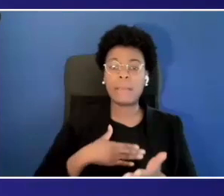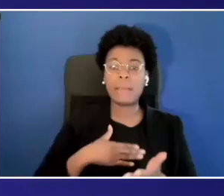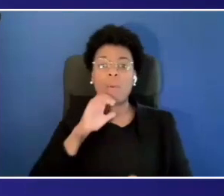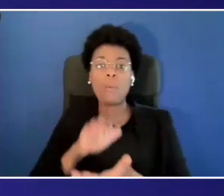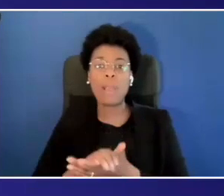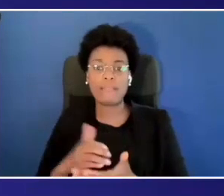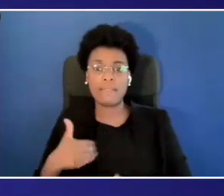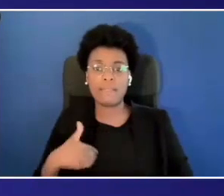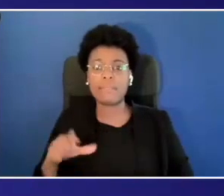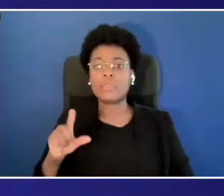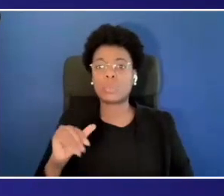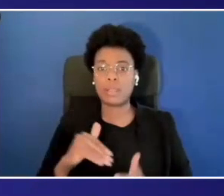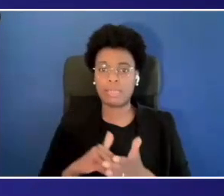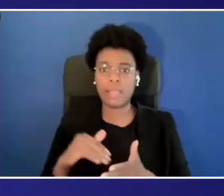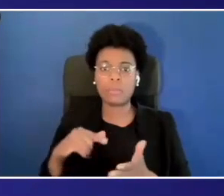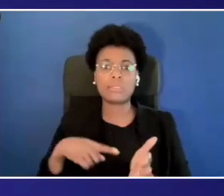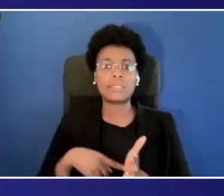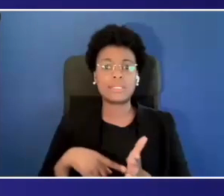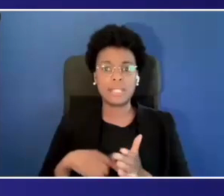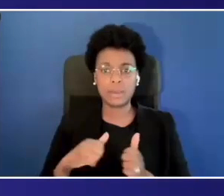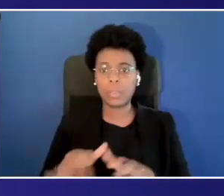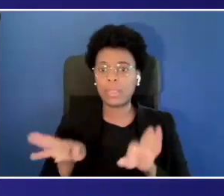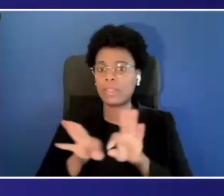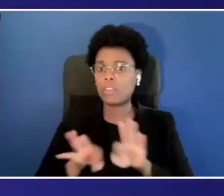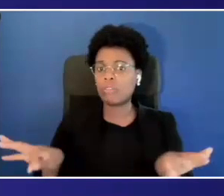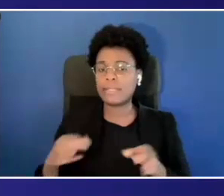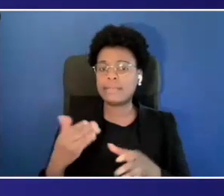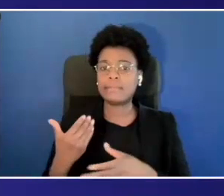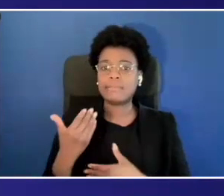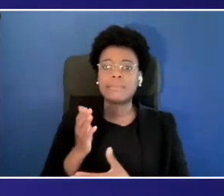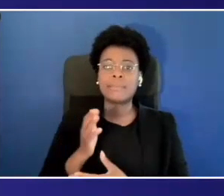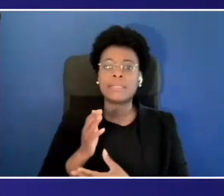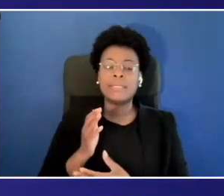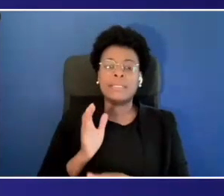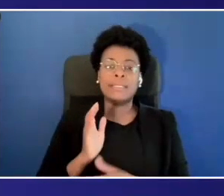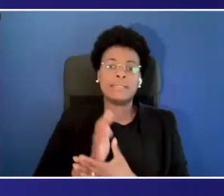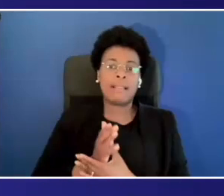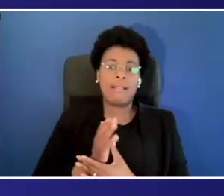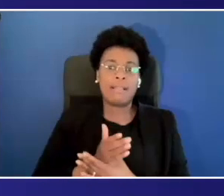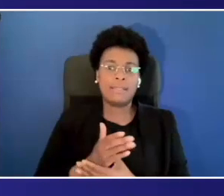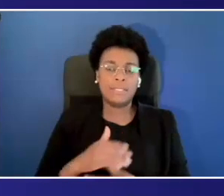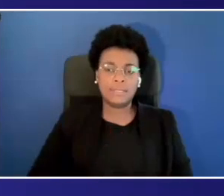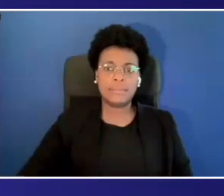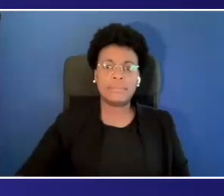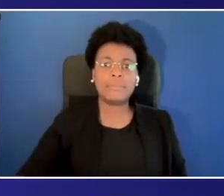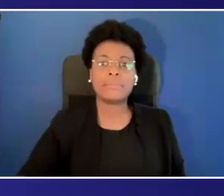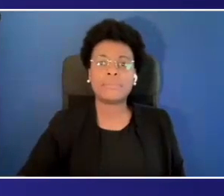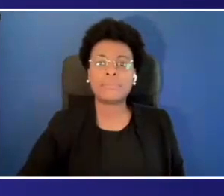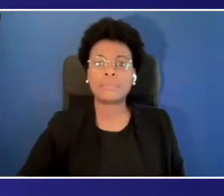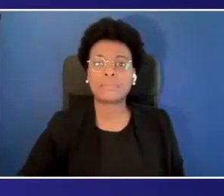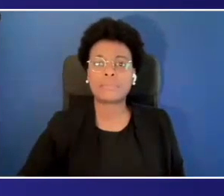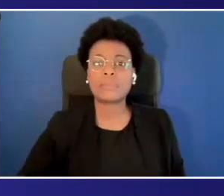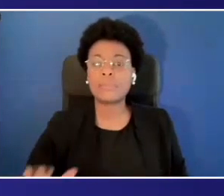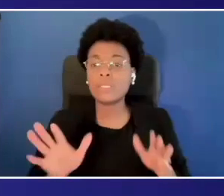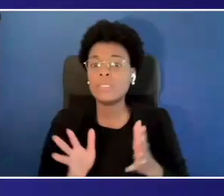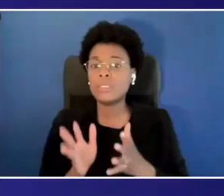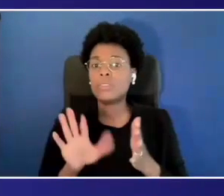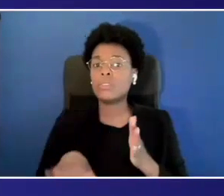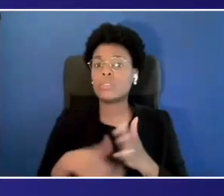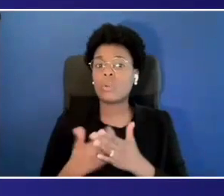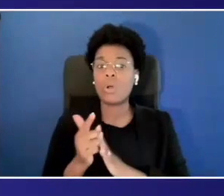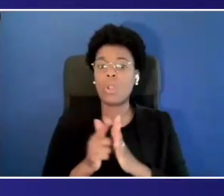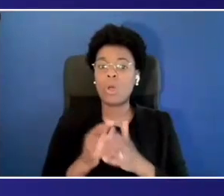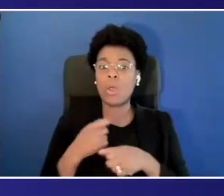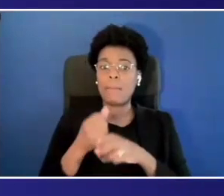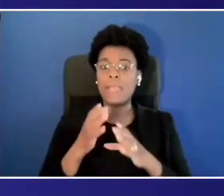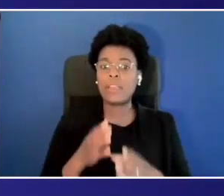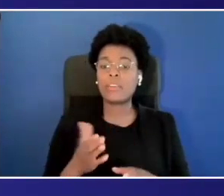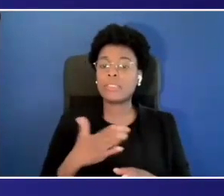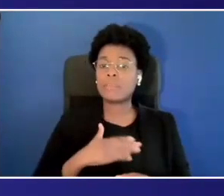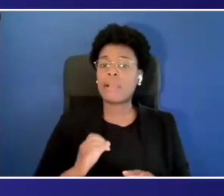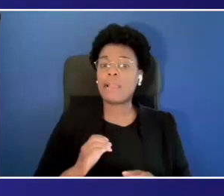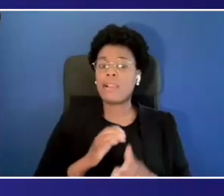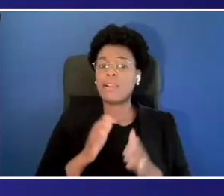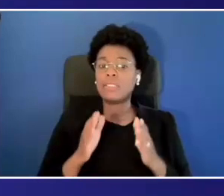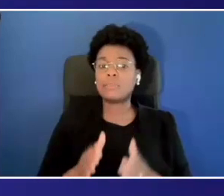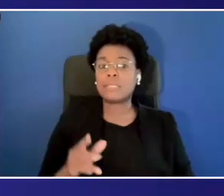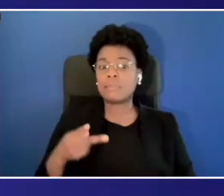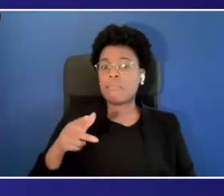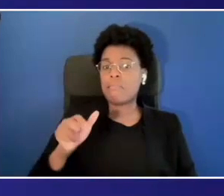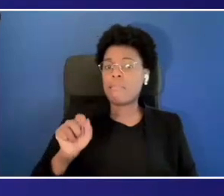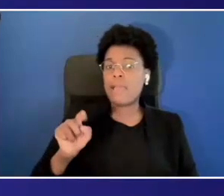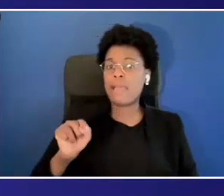With a degree in psychology. Sorry, we just encourage all the lawmakers and my great congressman, Pat Harrigan, to do what they can to try to keep that in place.